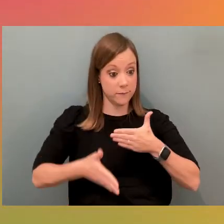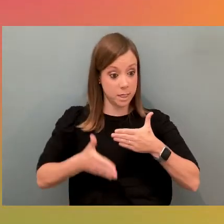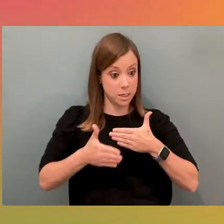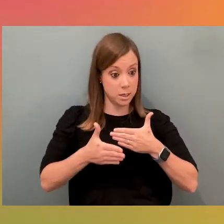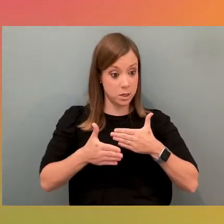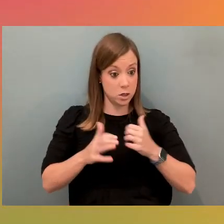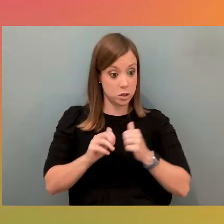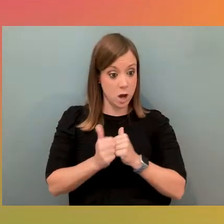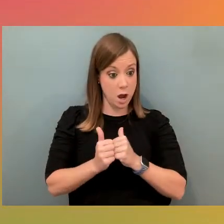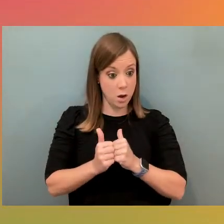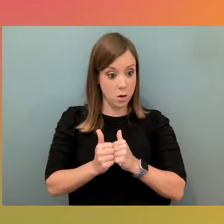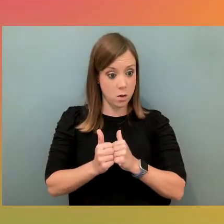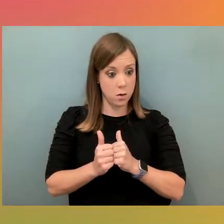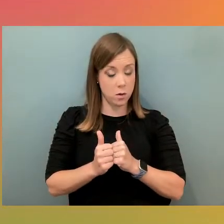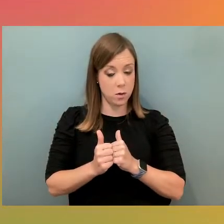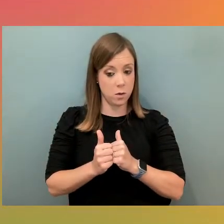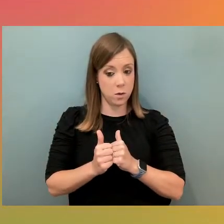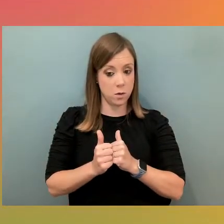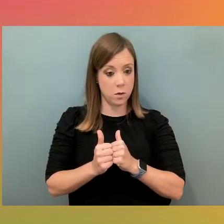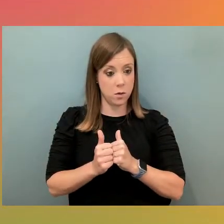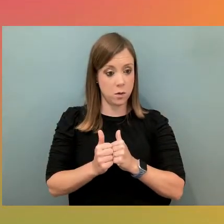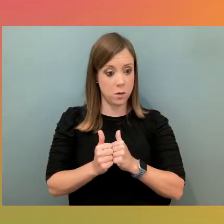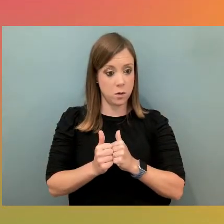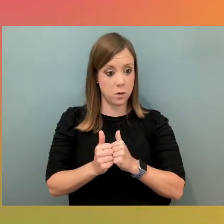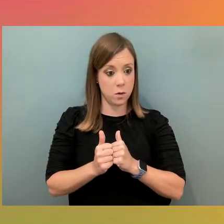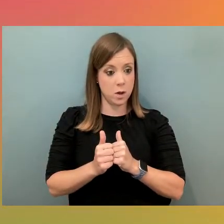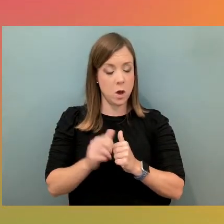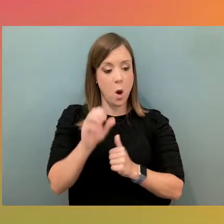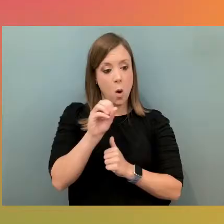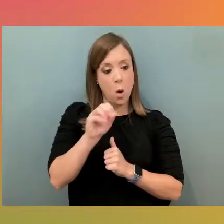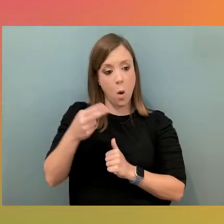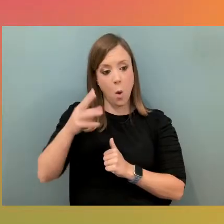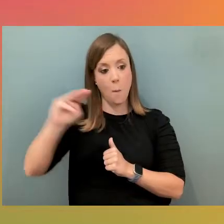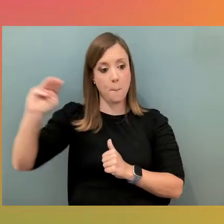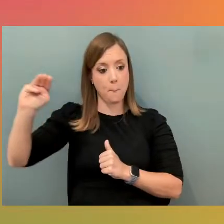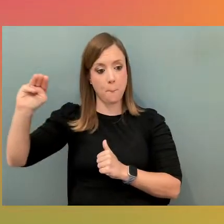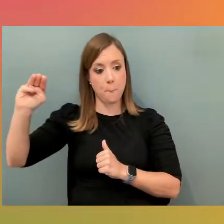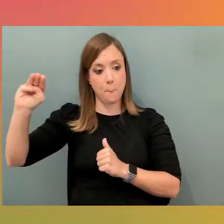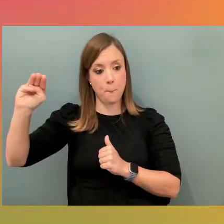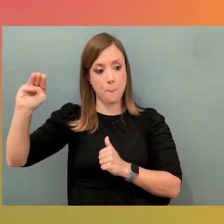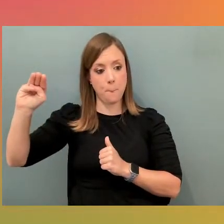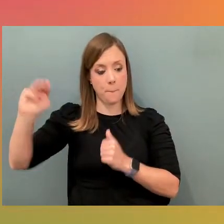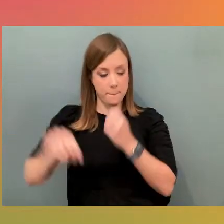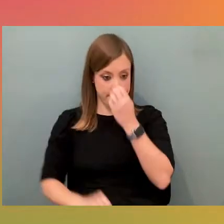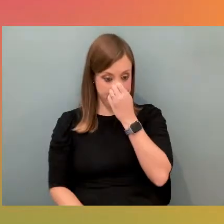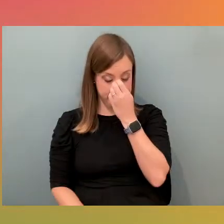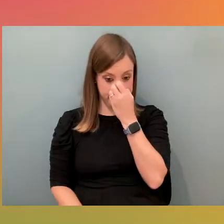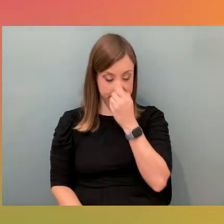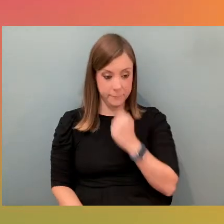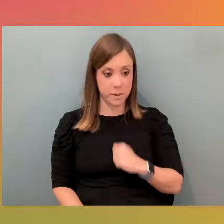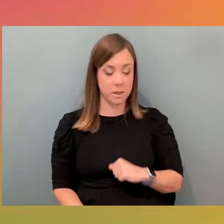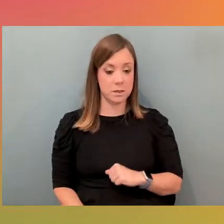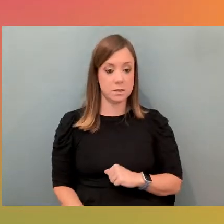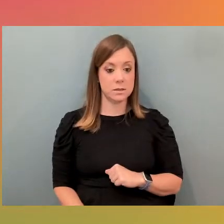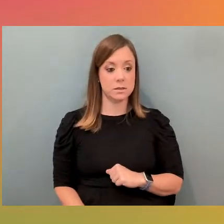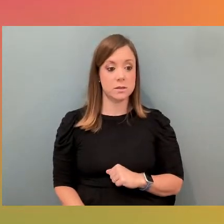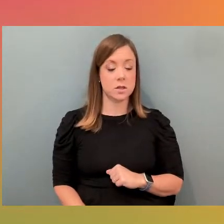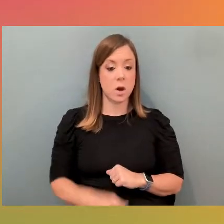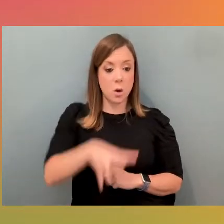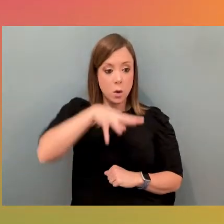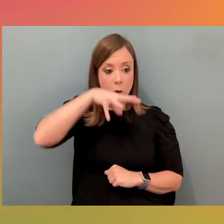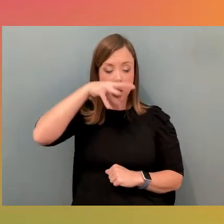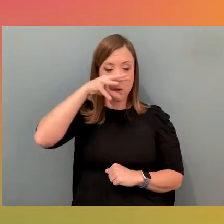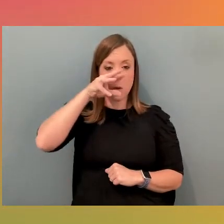AND WE ARE GOING TO CLOSE OUT